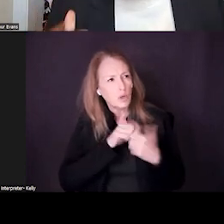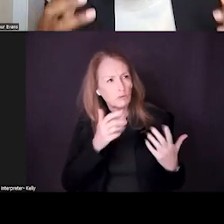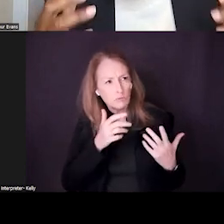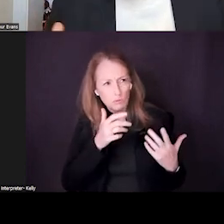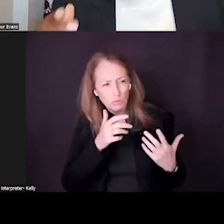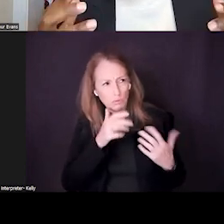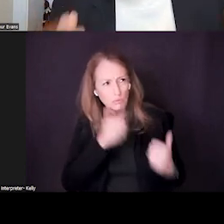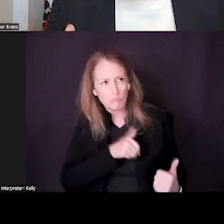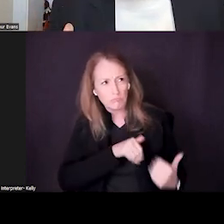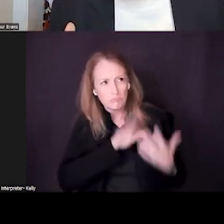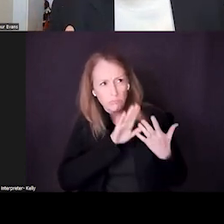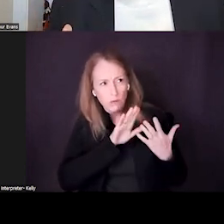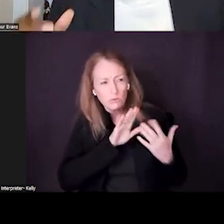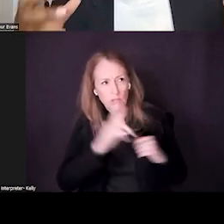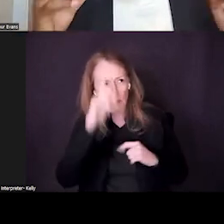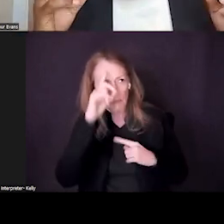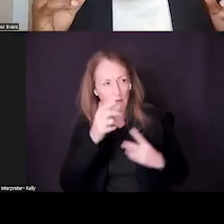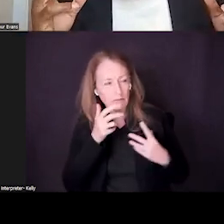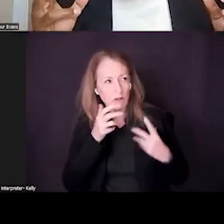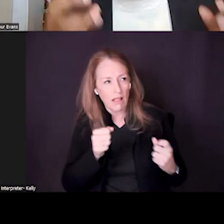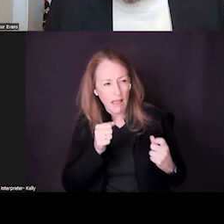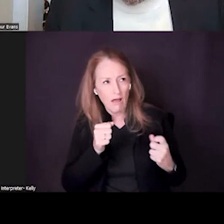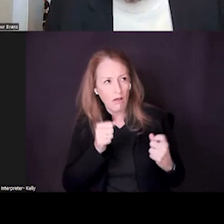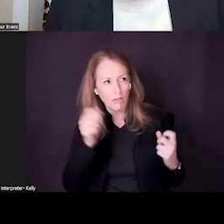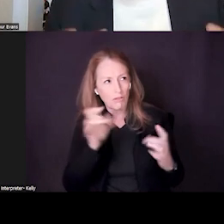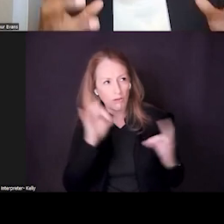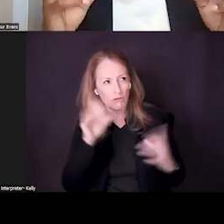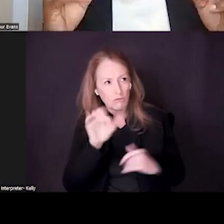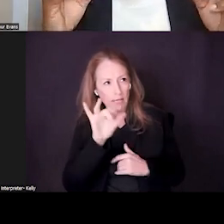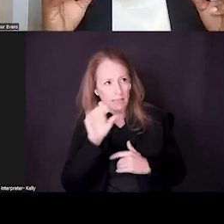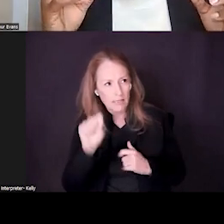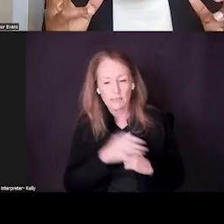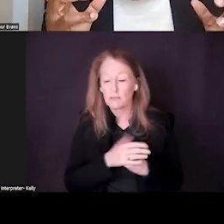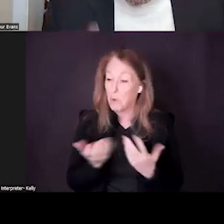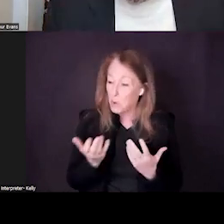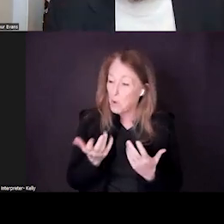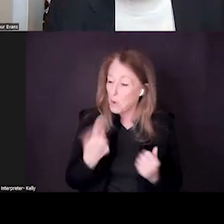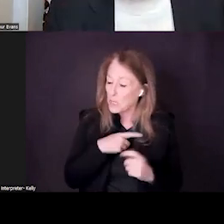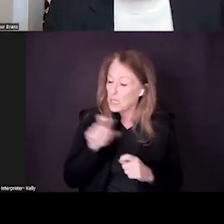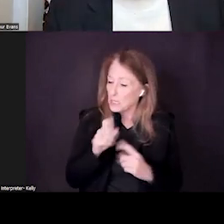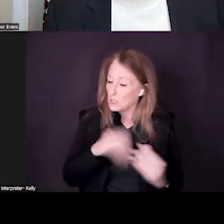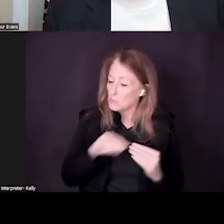ALMOST ALWAYS REVERT TO IS WE NEED MORE TREATMENT OR GREATER ACCESS TO TREATMENT. I AM FROM THE AMERICAN PSYCHOLOGICAL ASSOCIATION